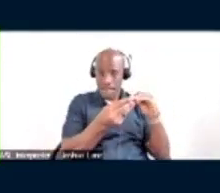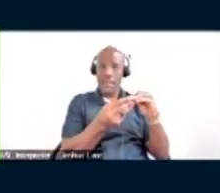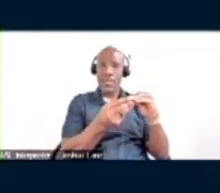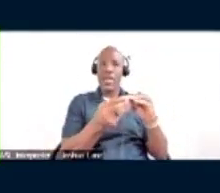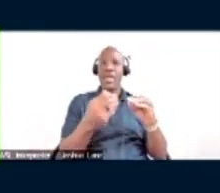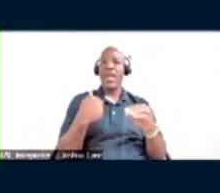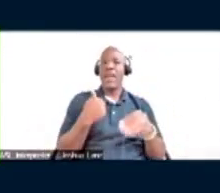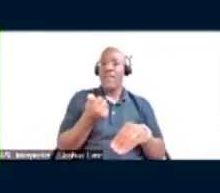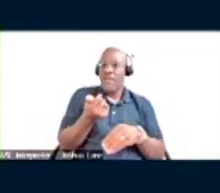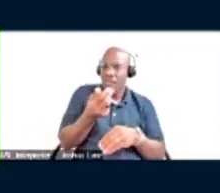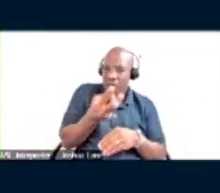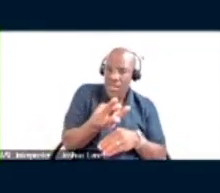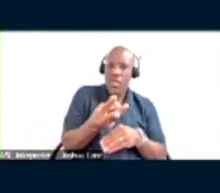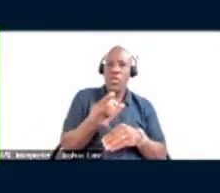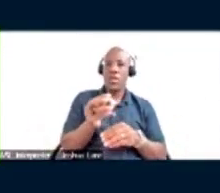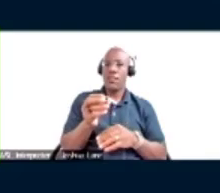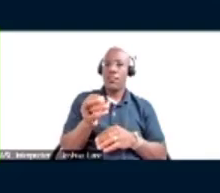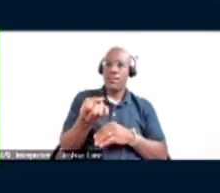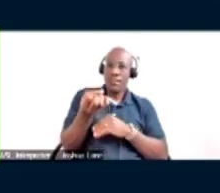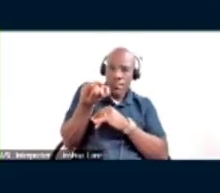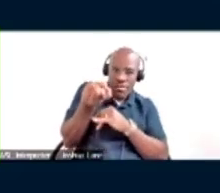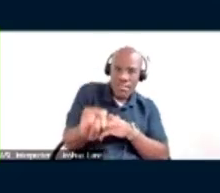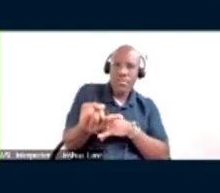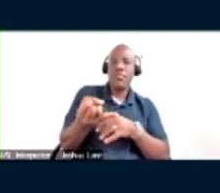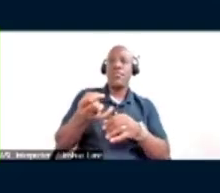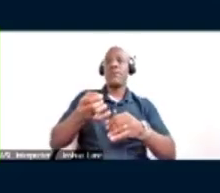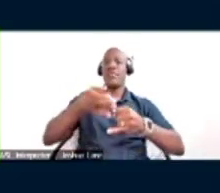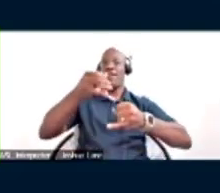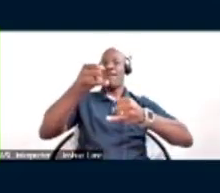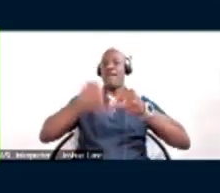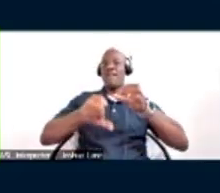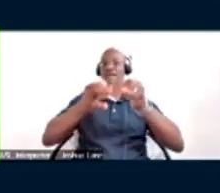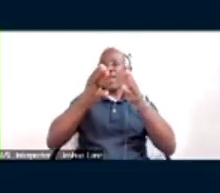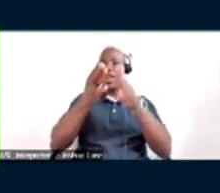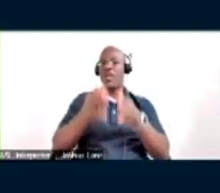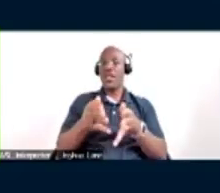and only the finalists go forward to the meeting, where everyone is discussed and scored.